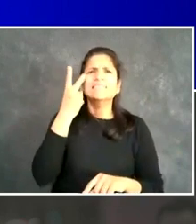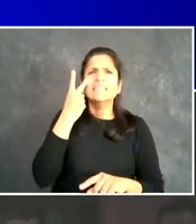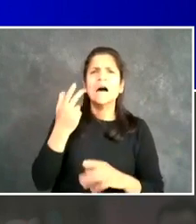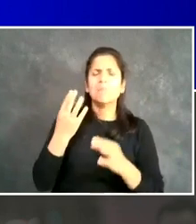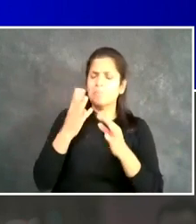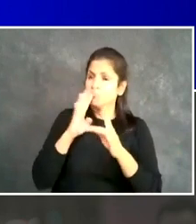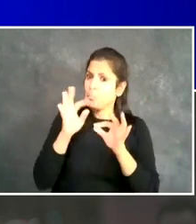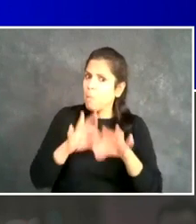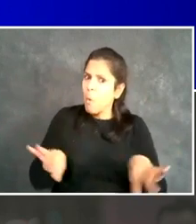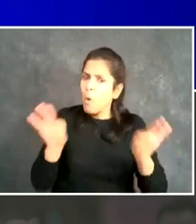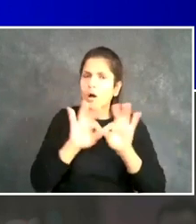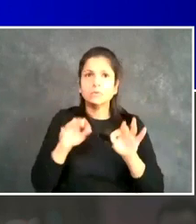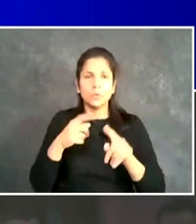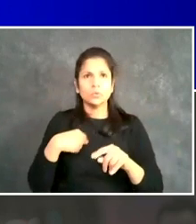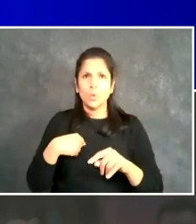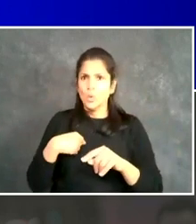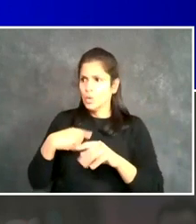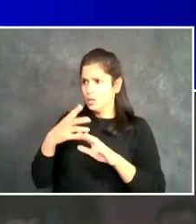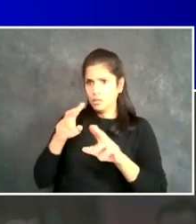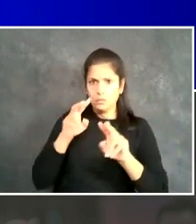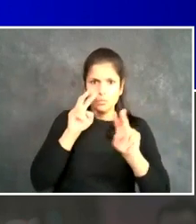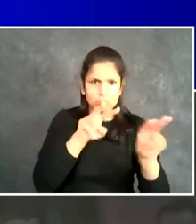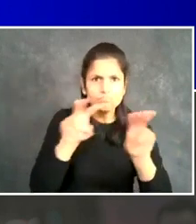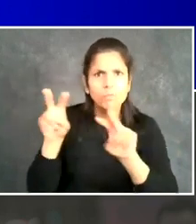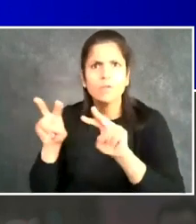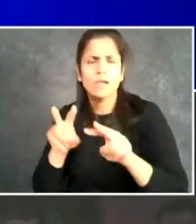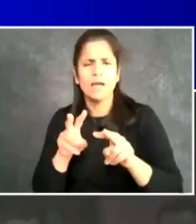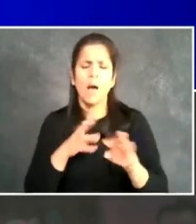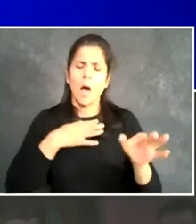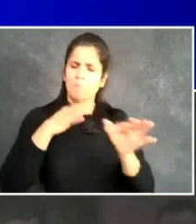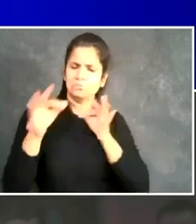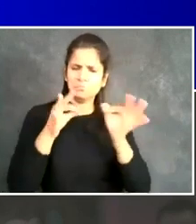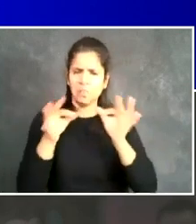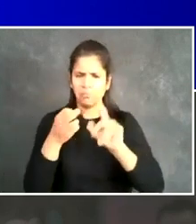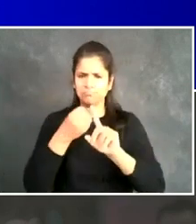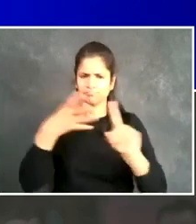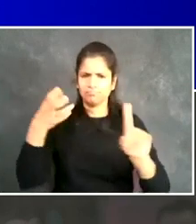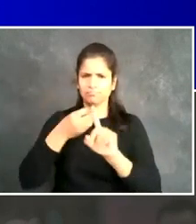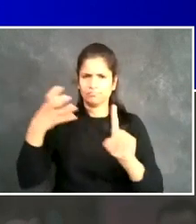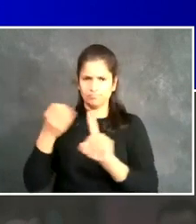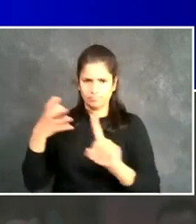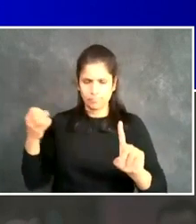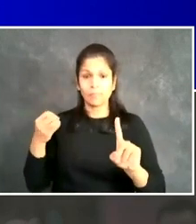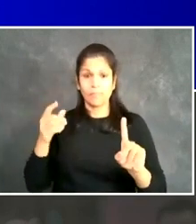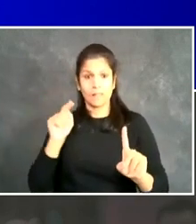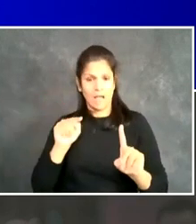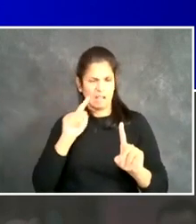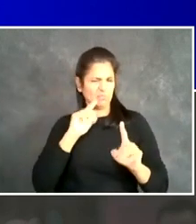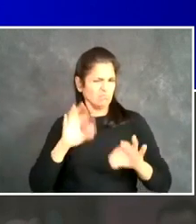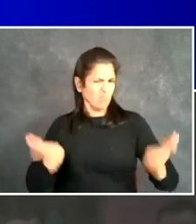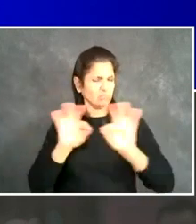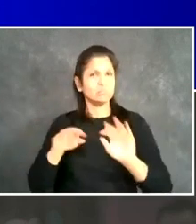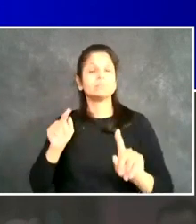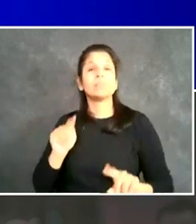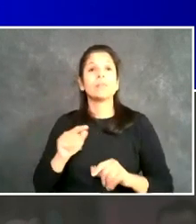WORKERS AND FIRST RESPONDERS. AND I AM GOING TO TELL YOU WHY THIS IS SO IMPORTANT AND THE SWEEP OF WHAT WE'RE GOING TO DO